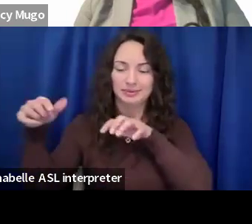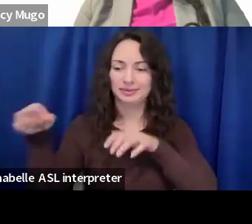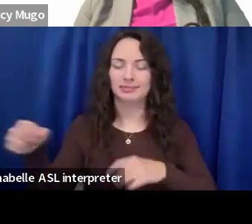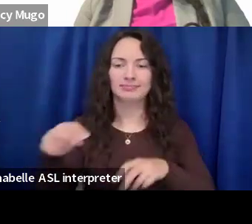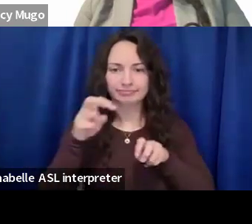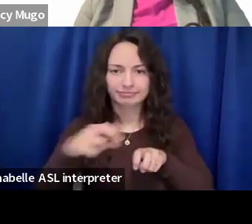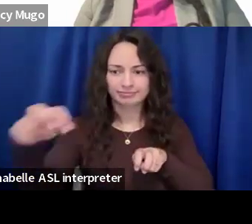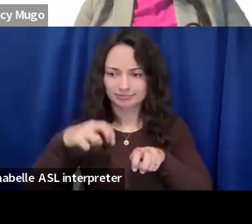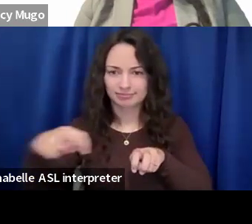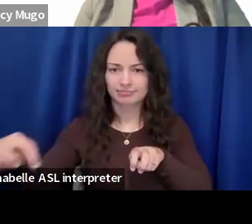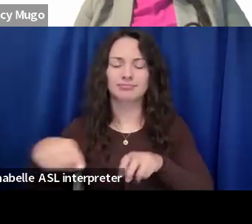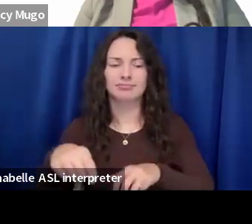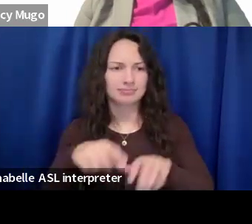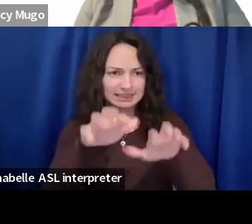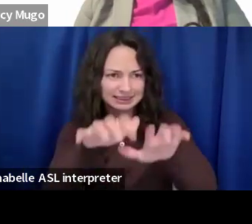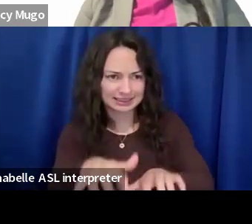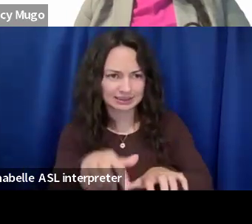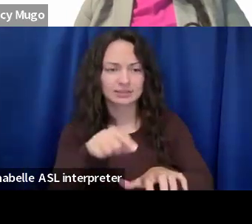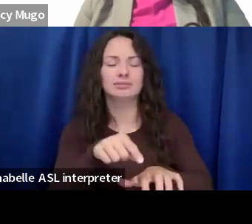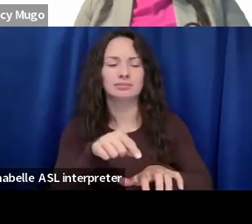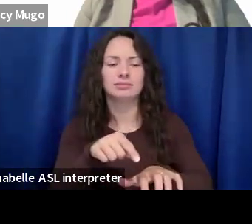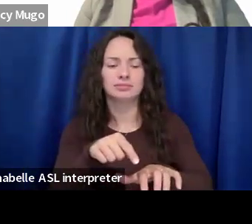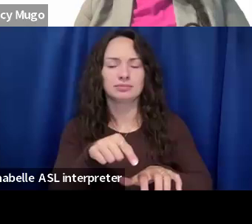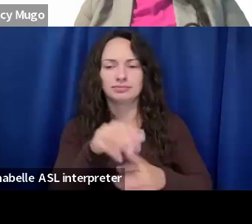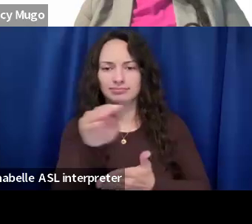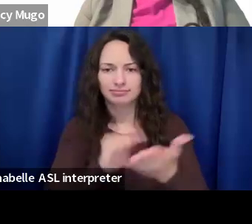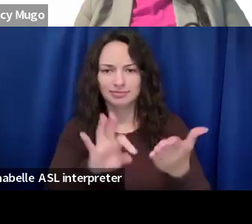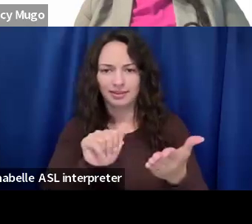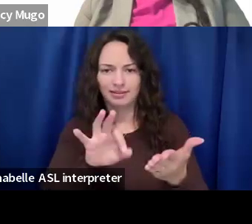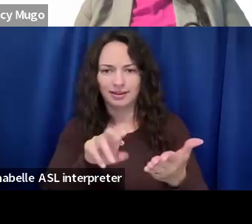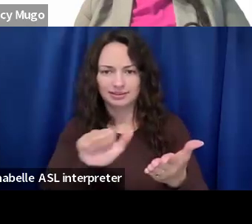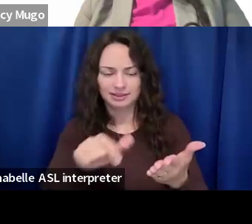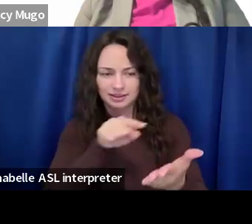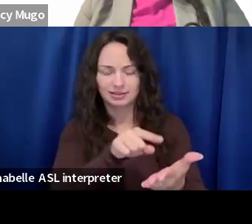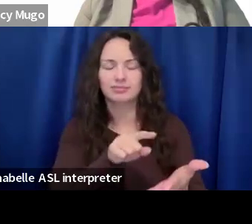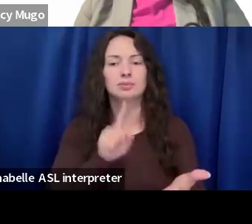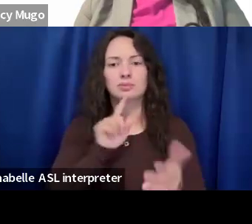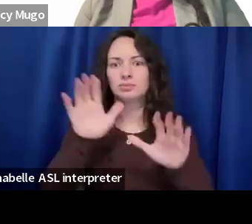And that is really wonderful and she knows that the earlier you get this done the better